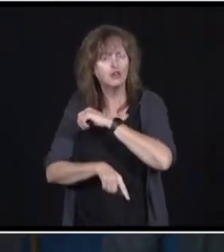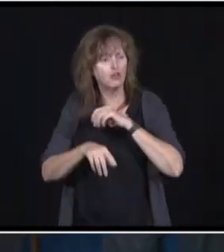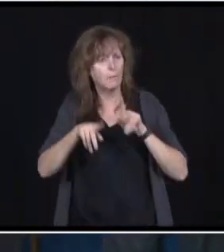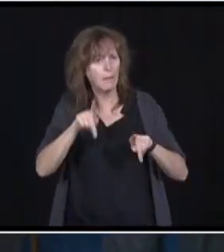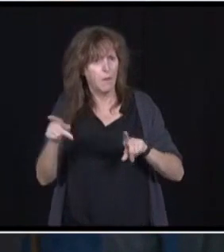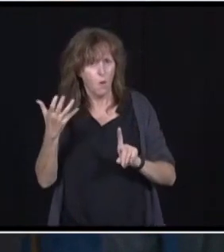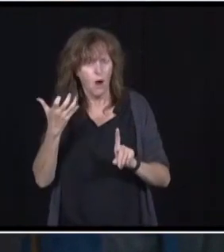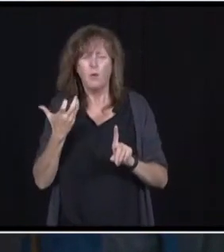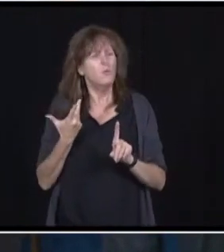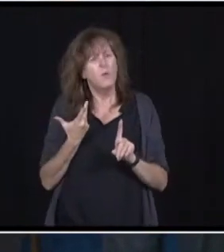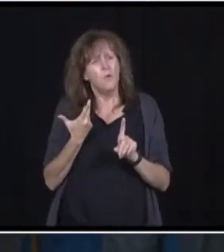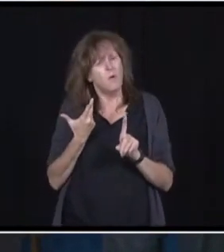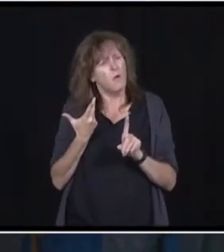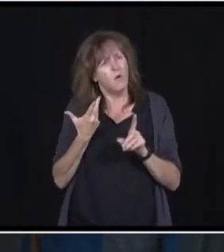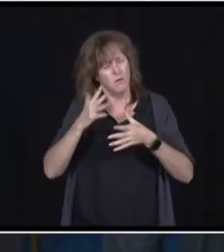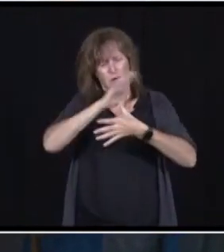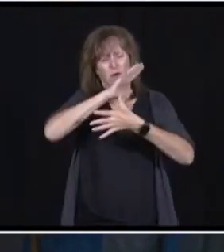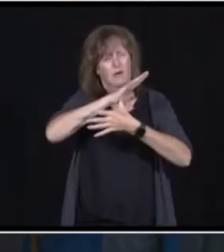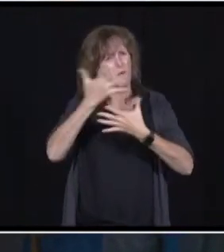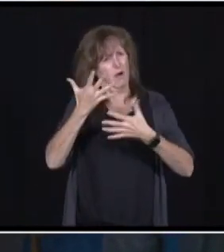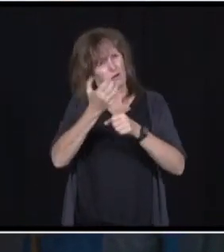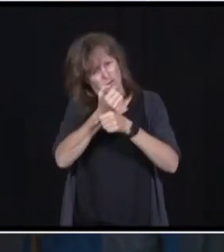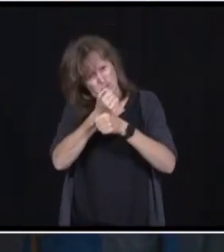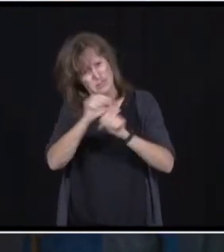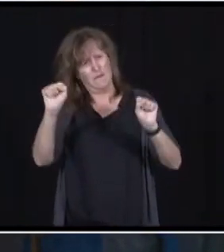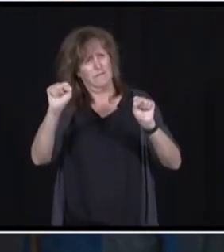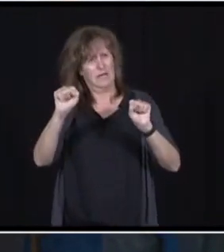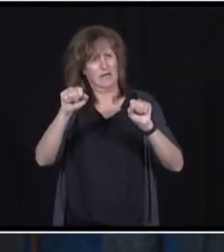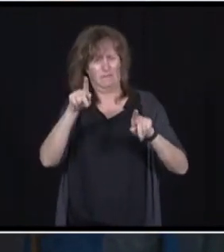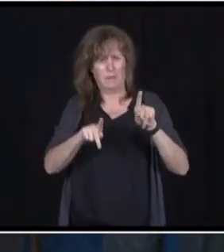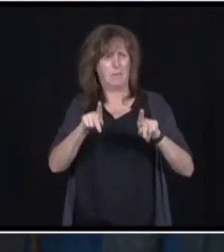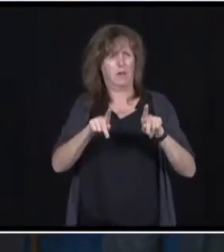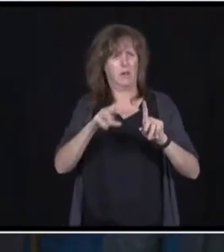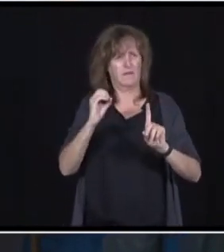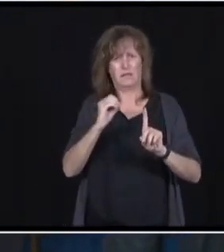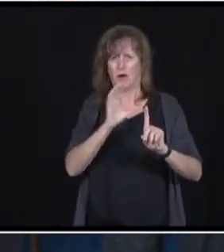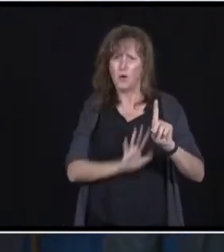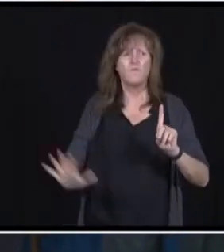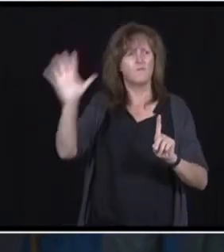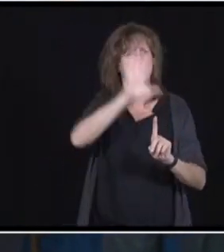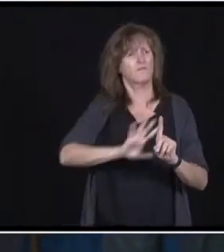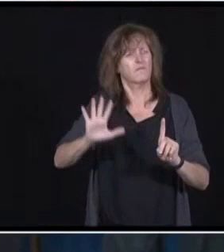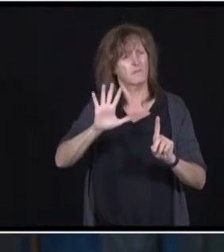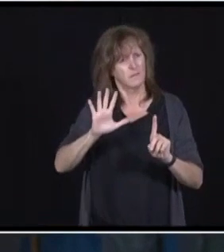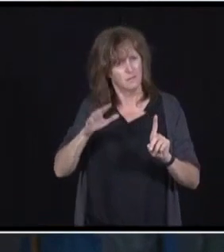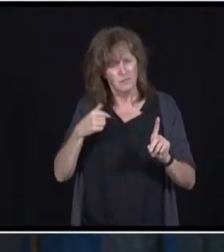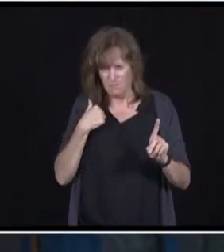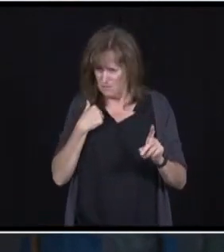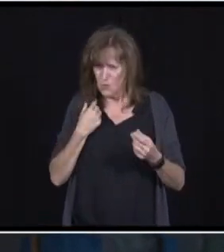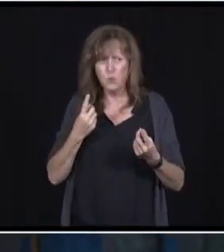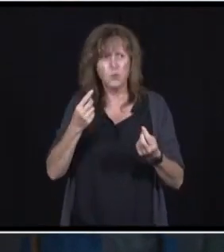That is all we are asking. We are not doing it to hurt or punish anybody.